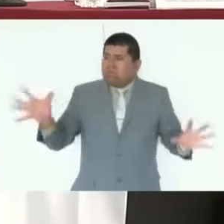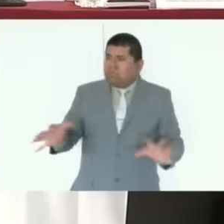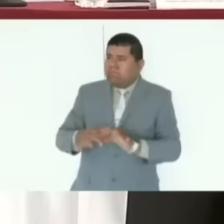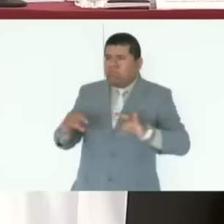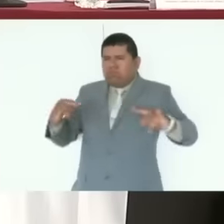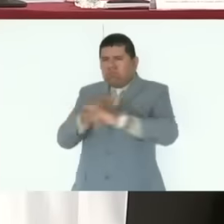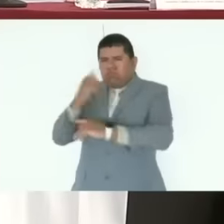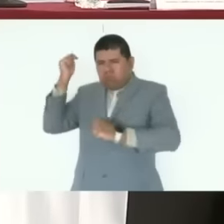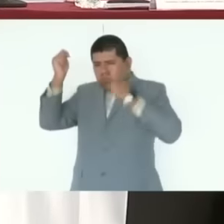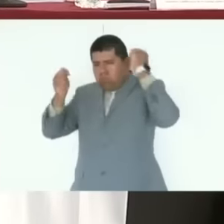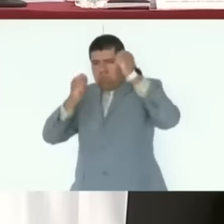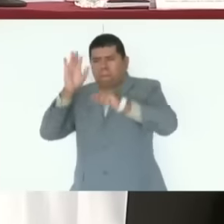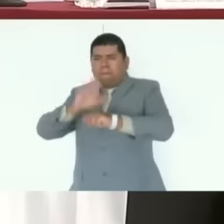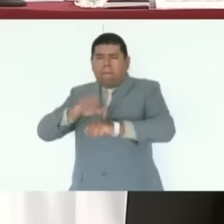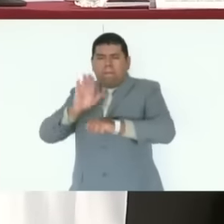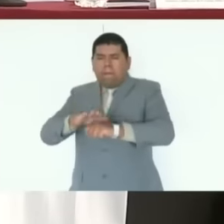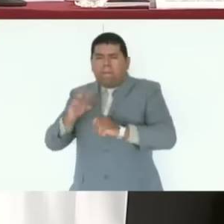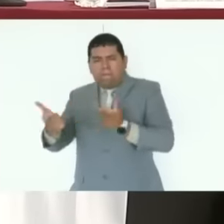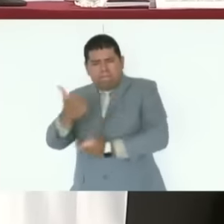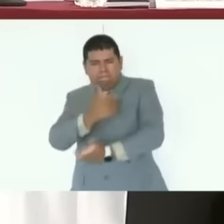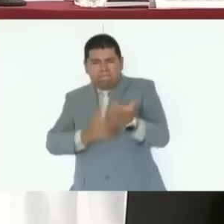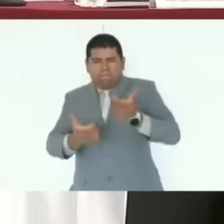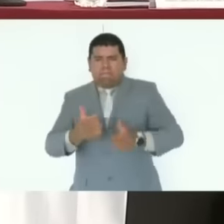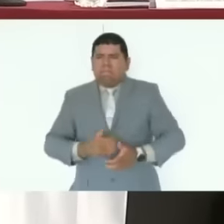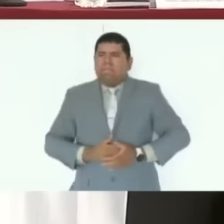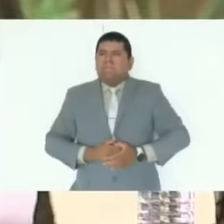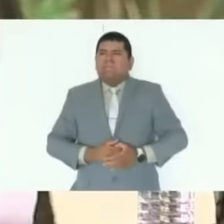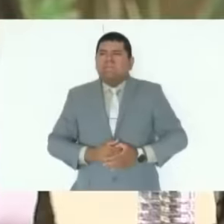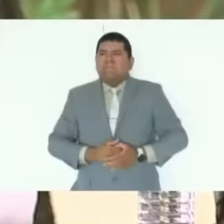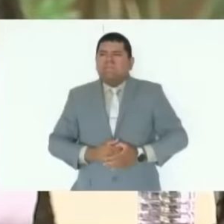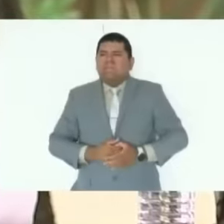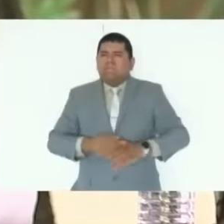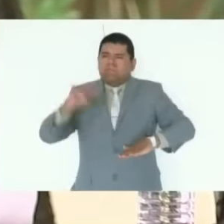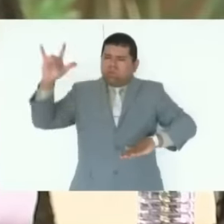and the development of the economy of the region the Tepic airport will have a capacity